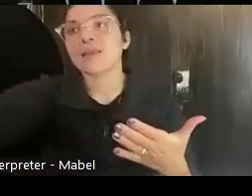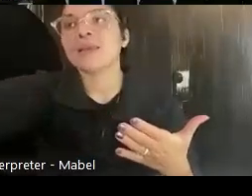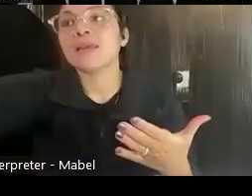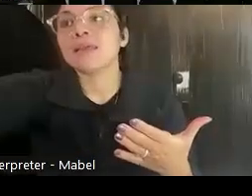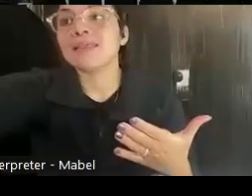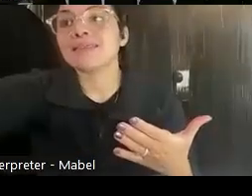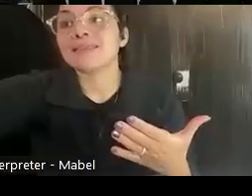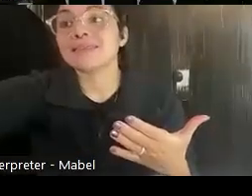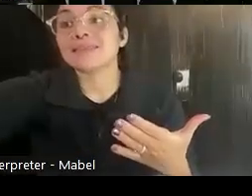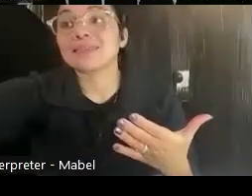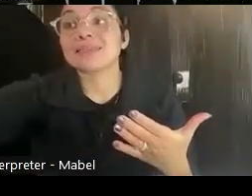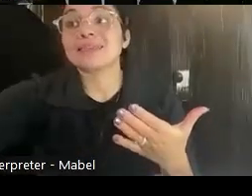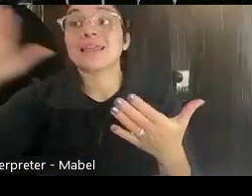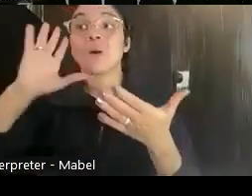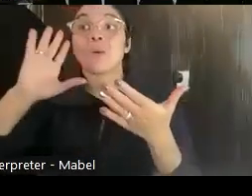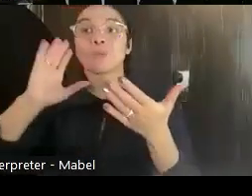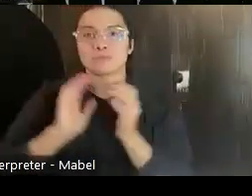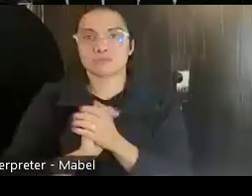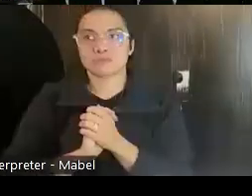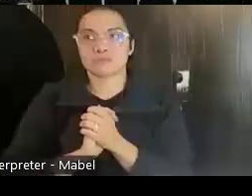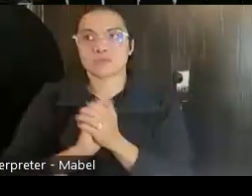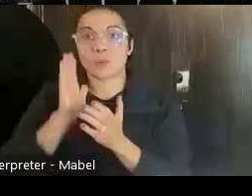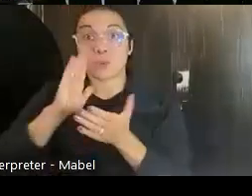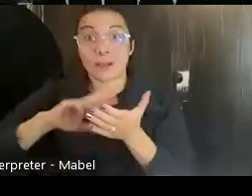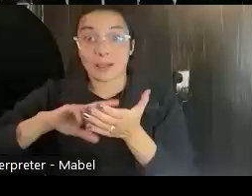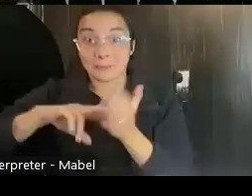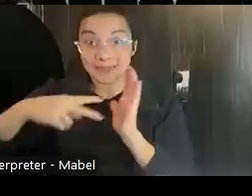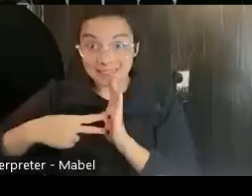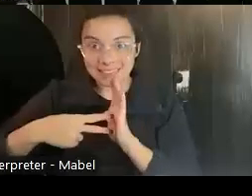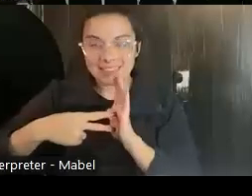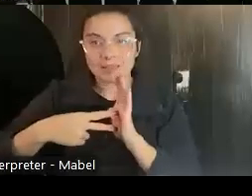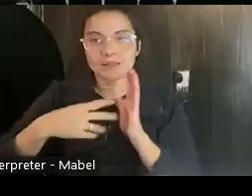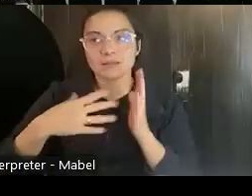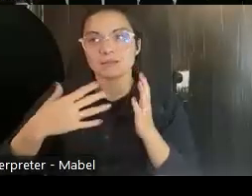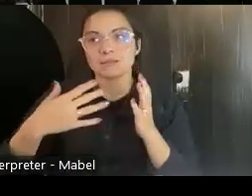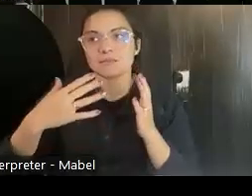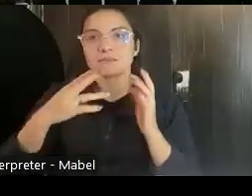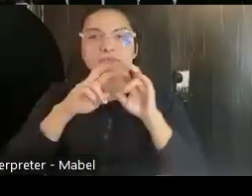real life of doing transports we've received a very generous donation from West her and have